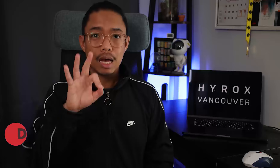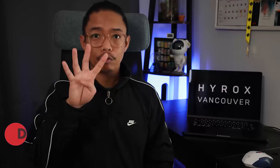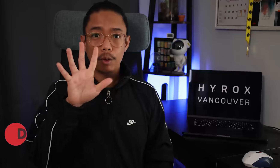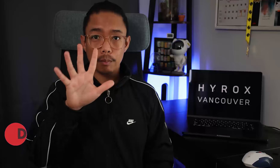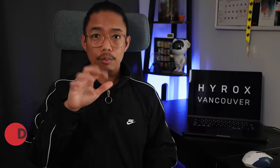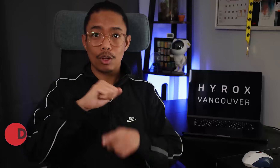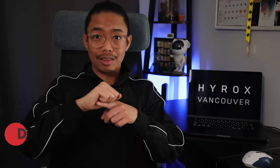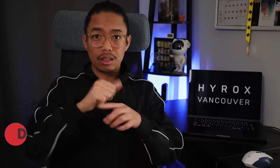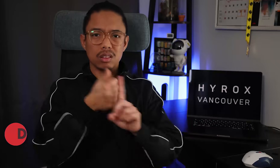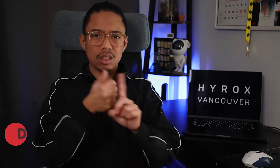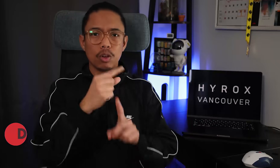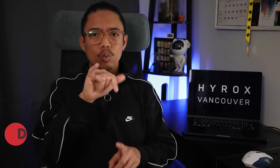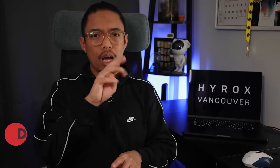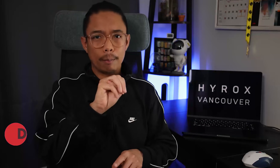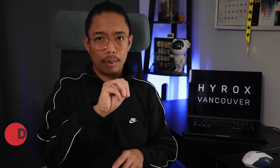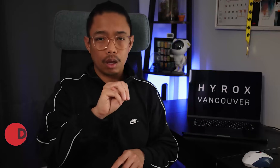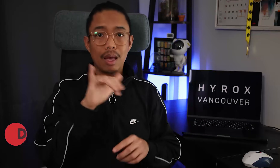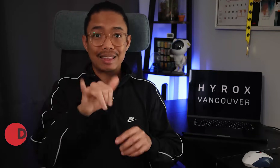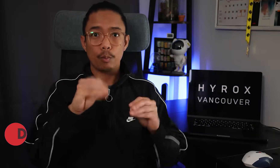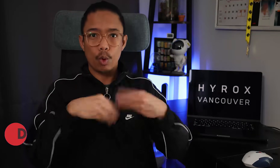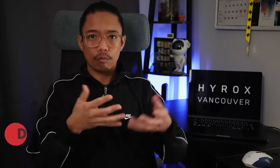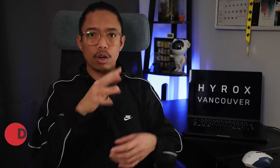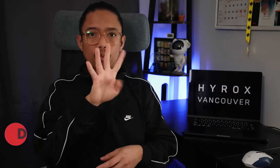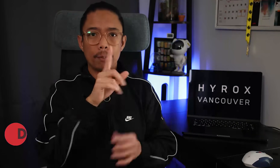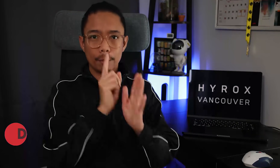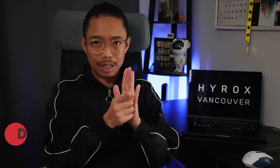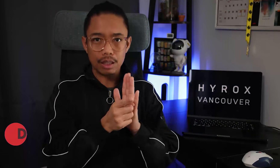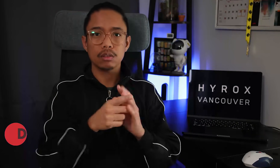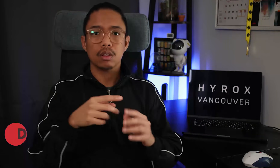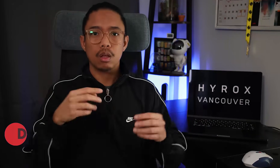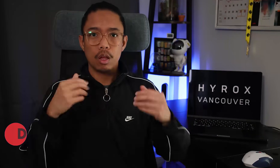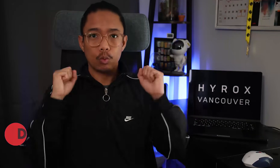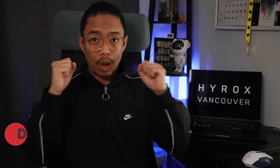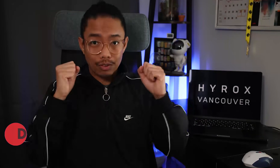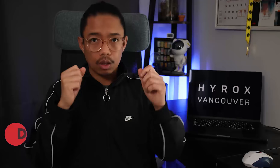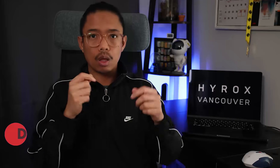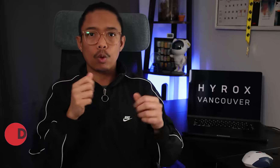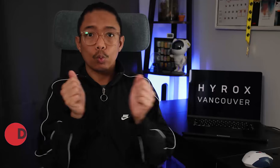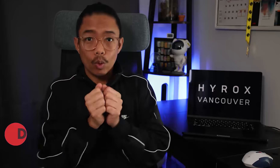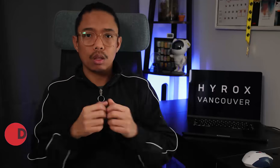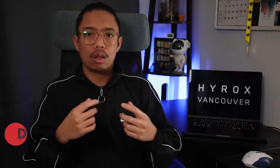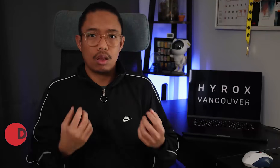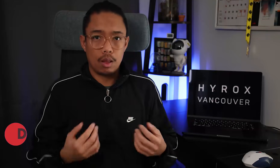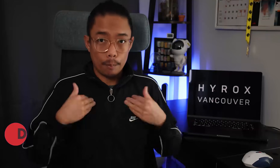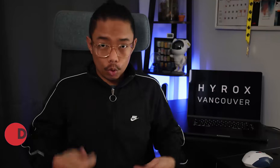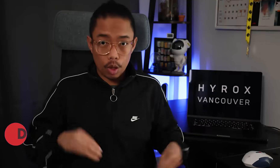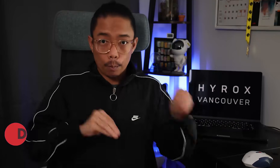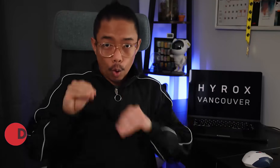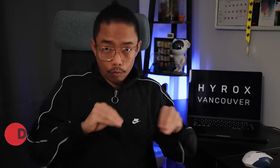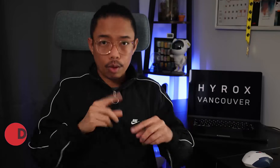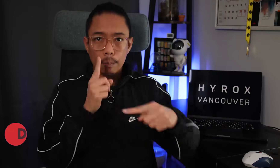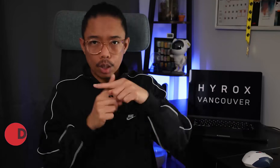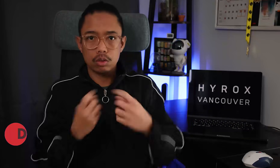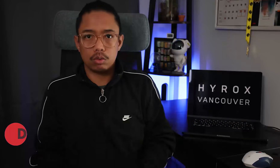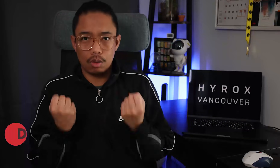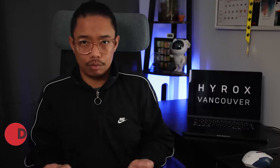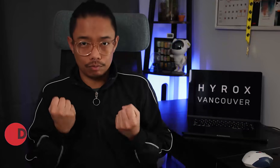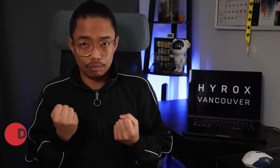F45 is a gym that does 45-minute functional workouts.